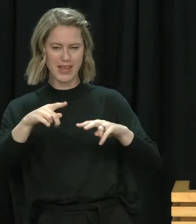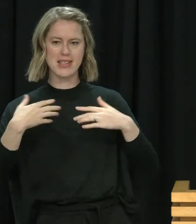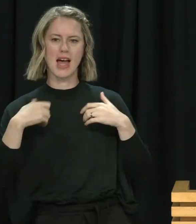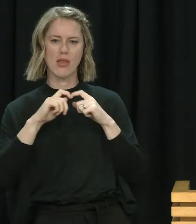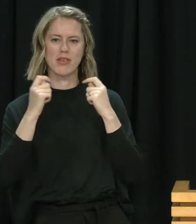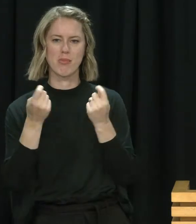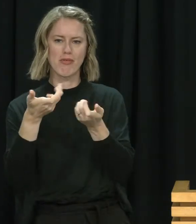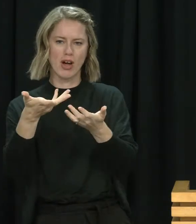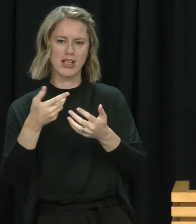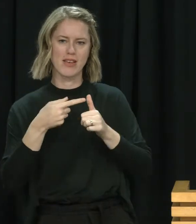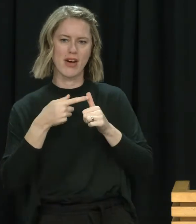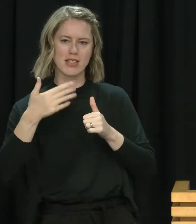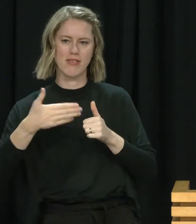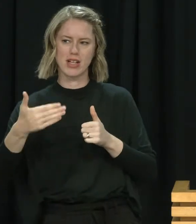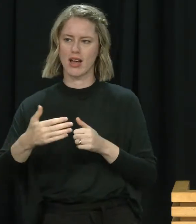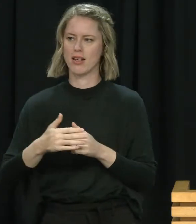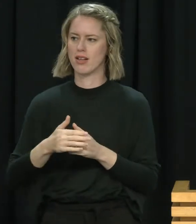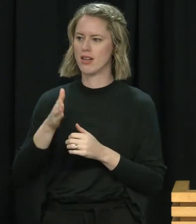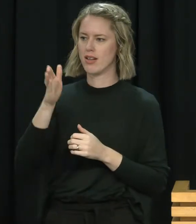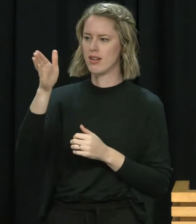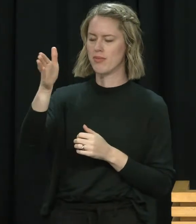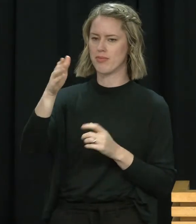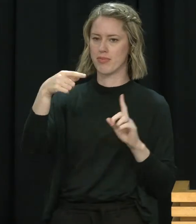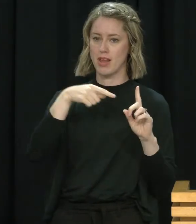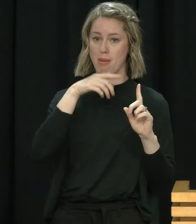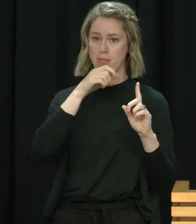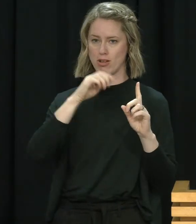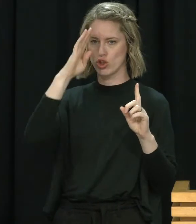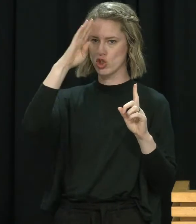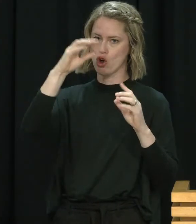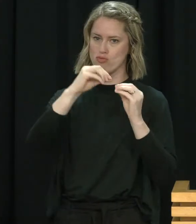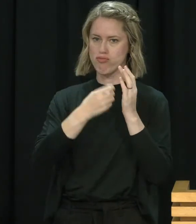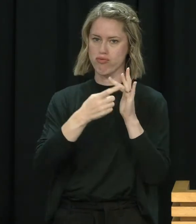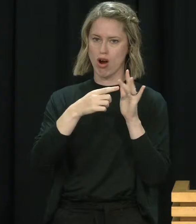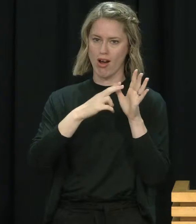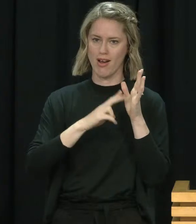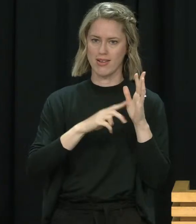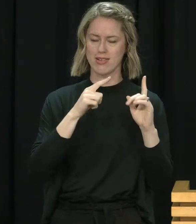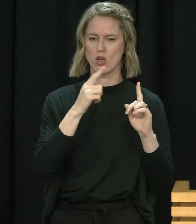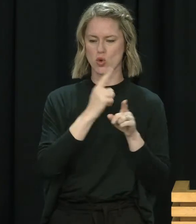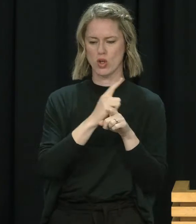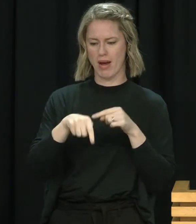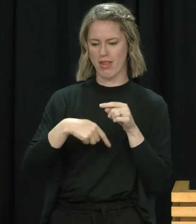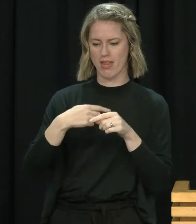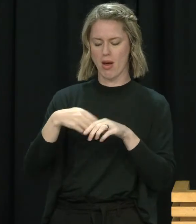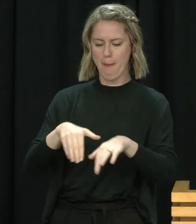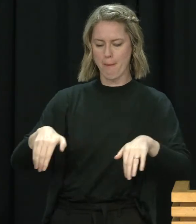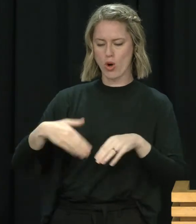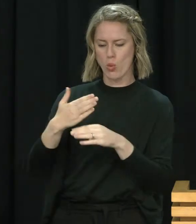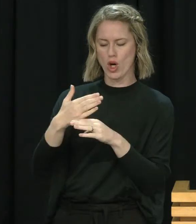this is a second set of eyes. We've still got the first set of eyes, the health time,